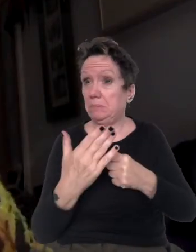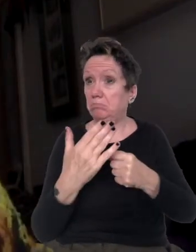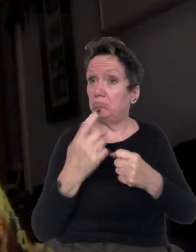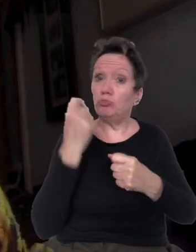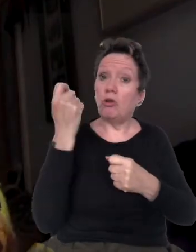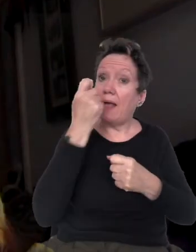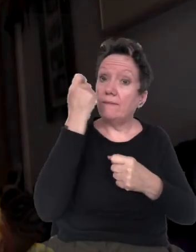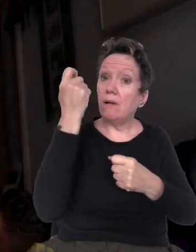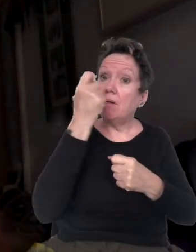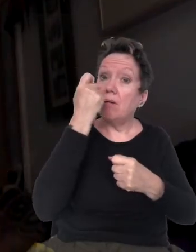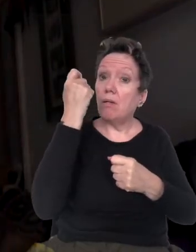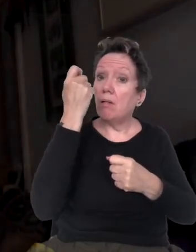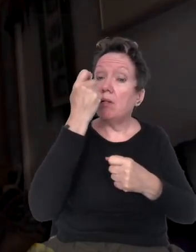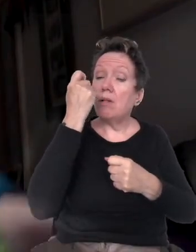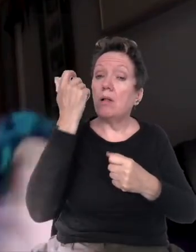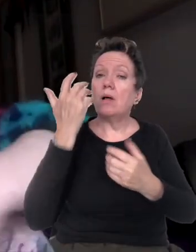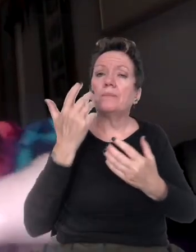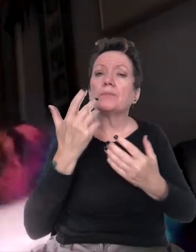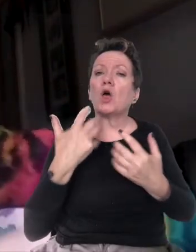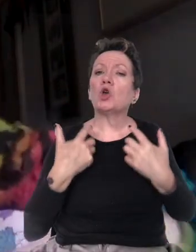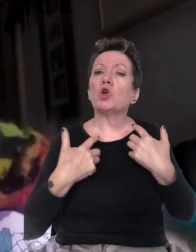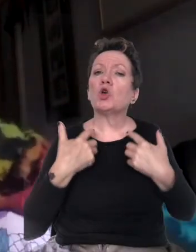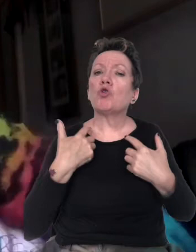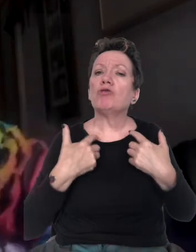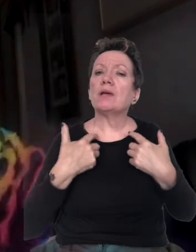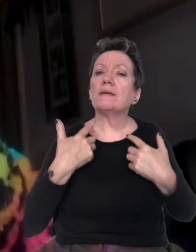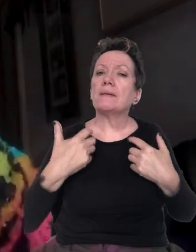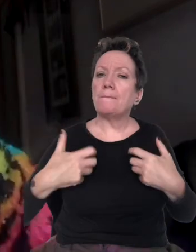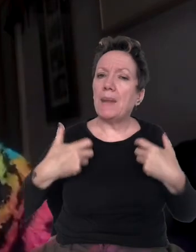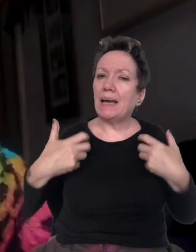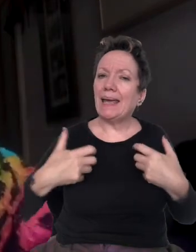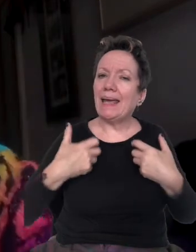Um, so there was that curious monkey doing here and also there